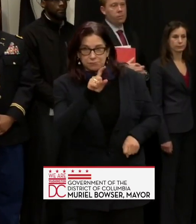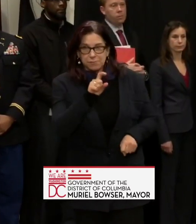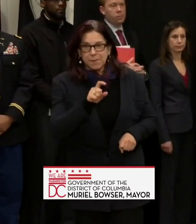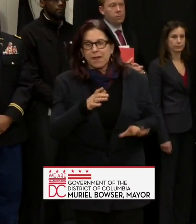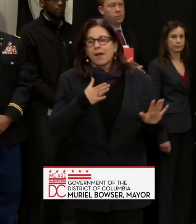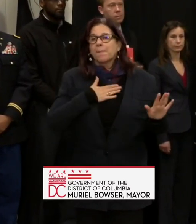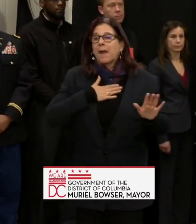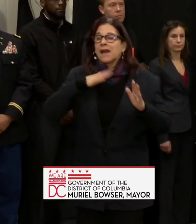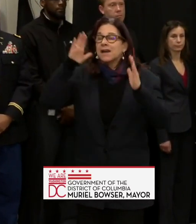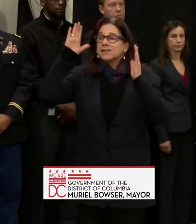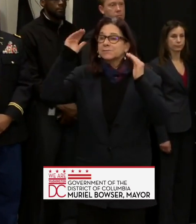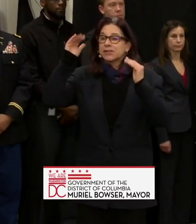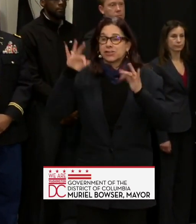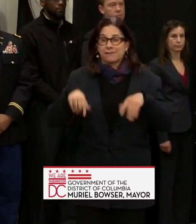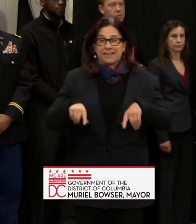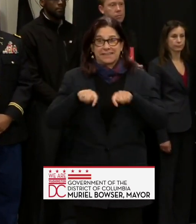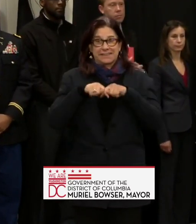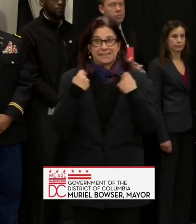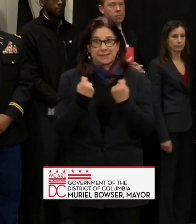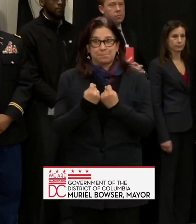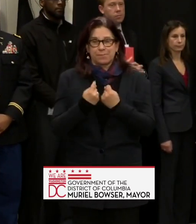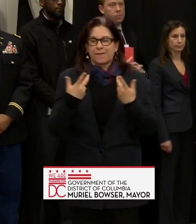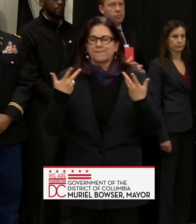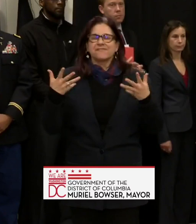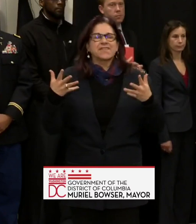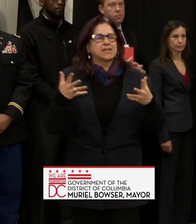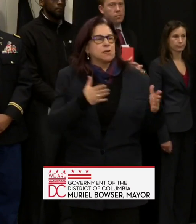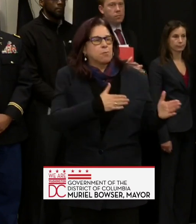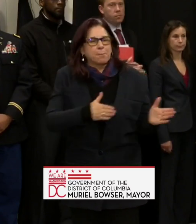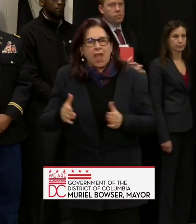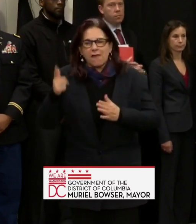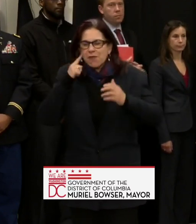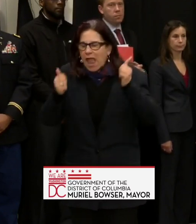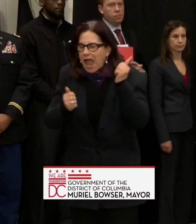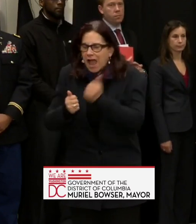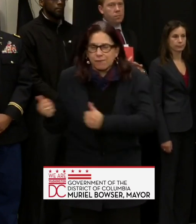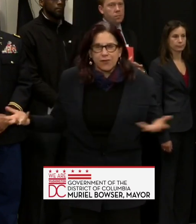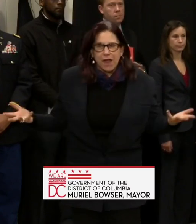HAVE PREPARED FOR ANY AND ALL CIRCUMSTANCES, AND YOU HAVE